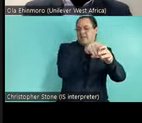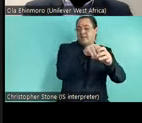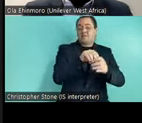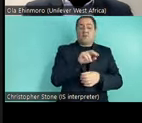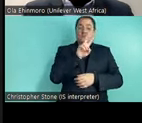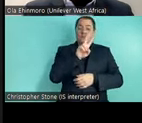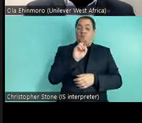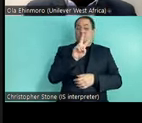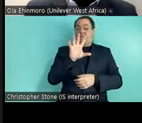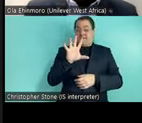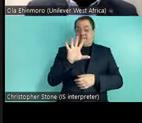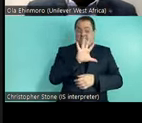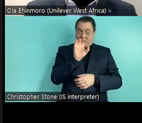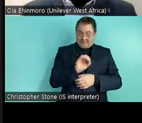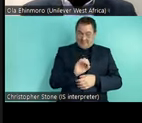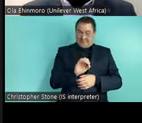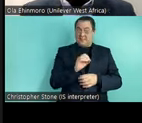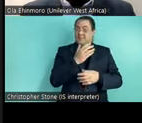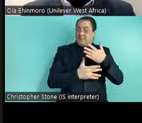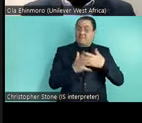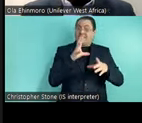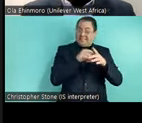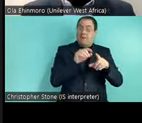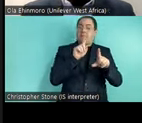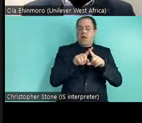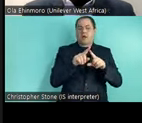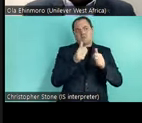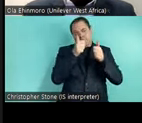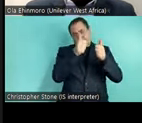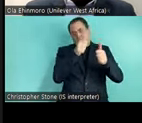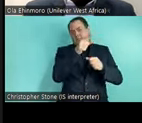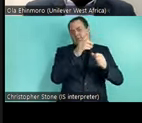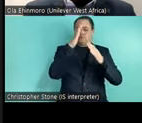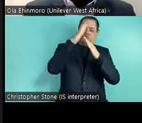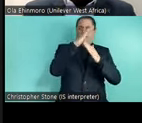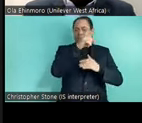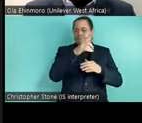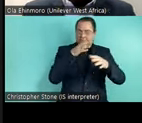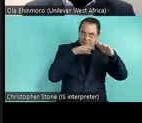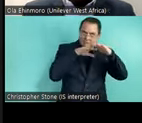prepare, you know, the workplace and the people to be able to achieve that.